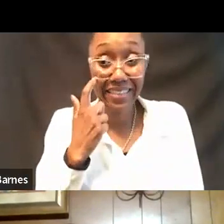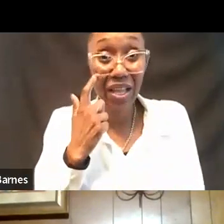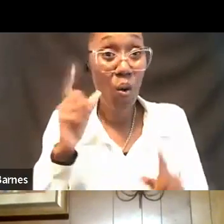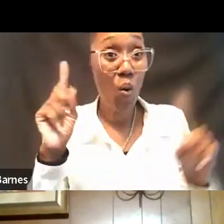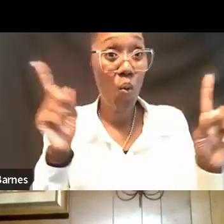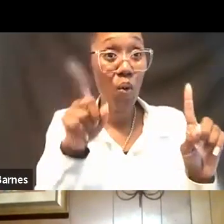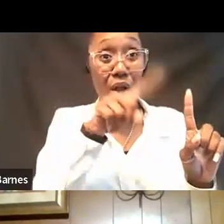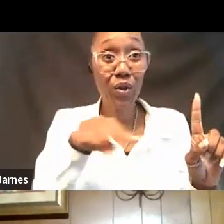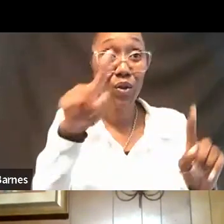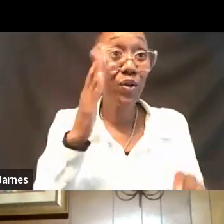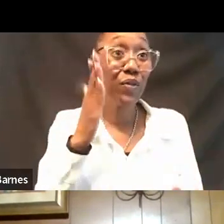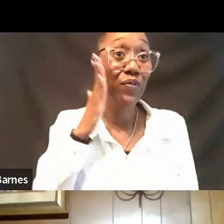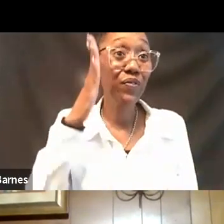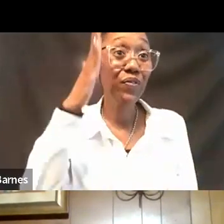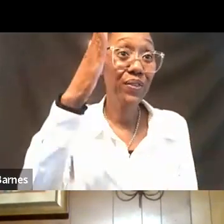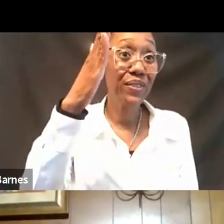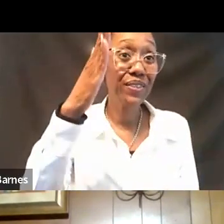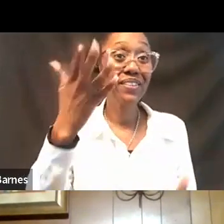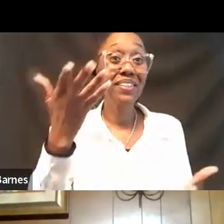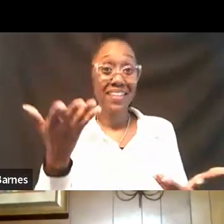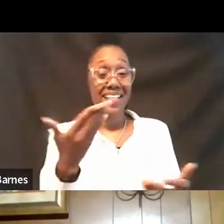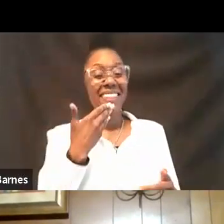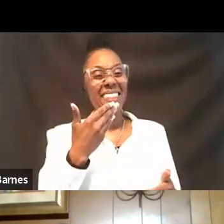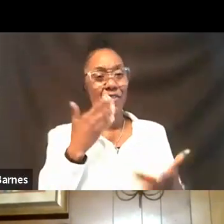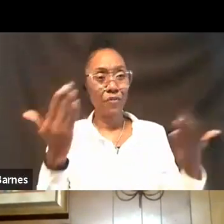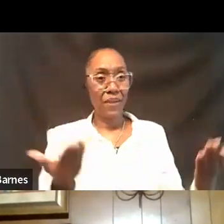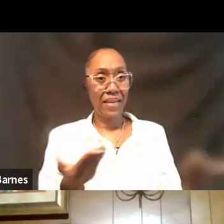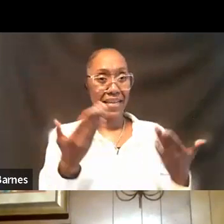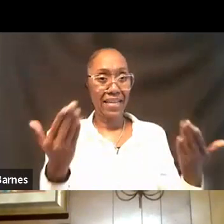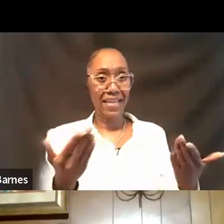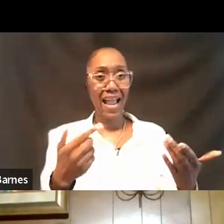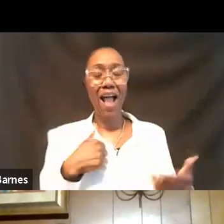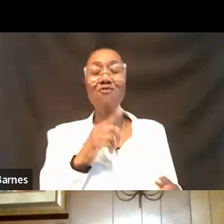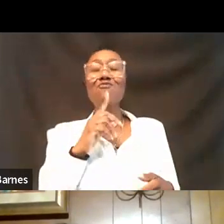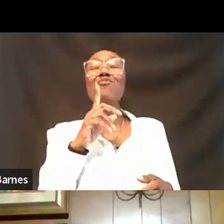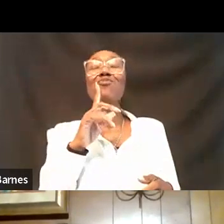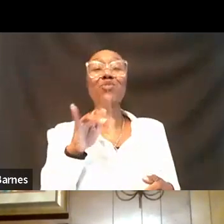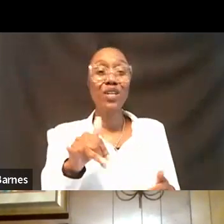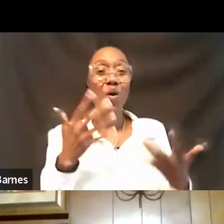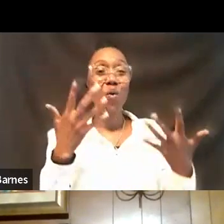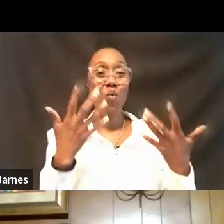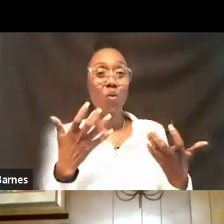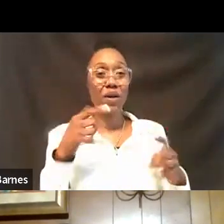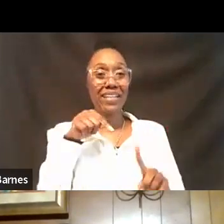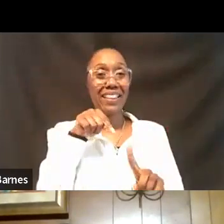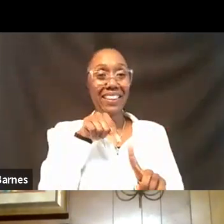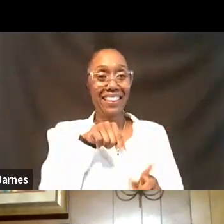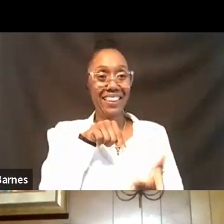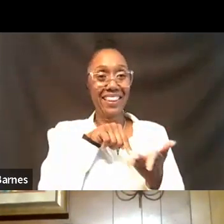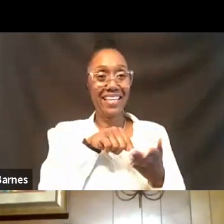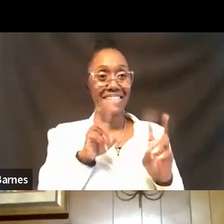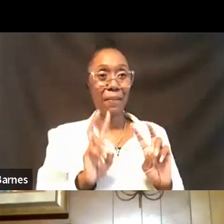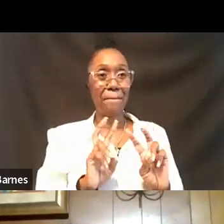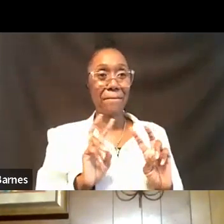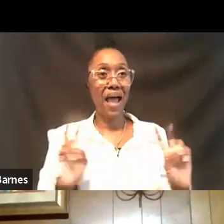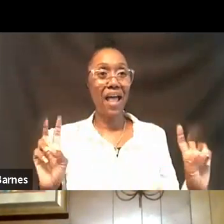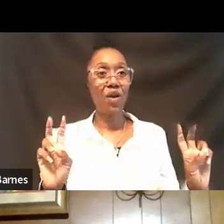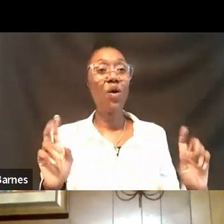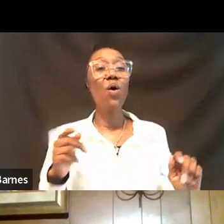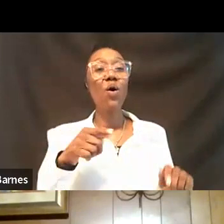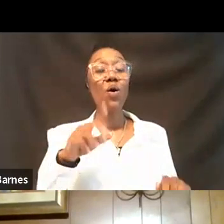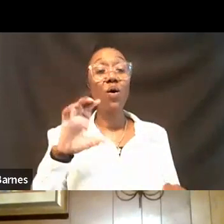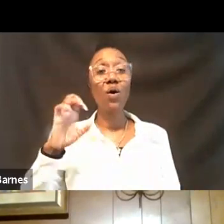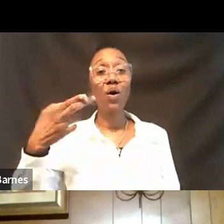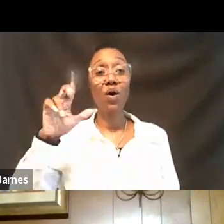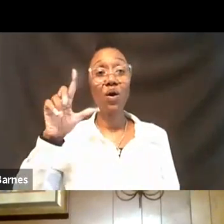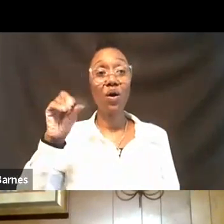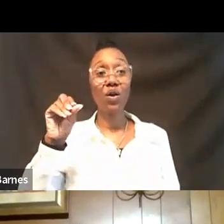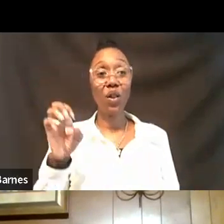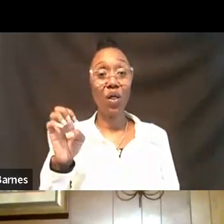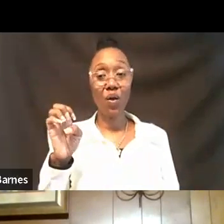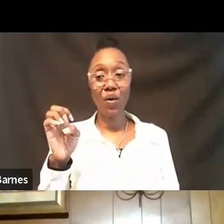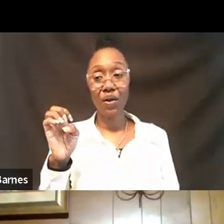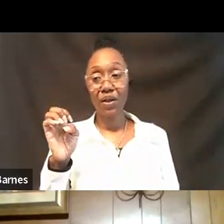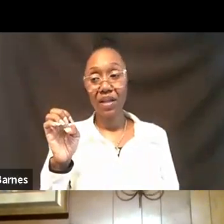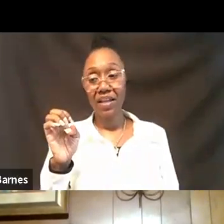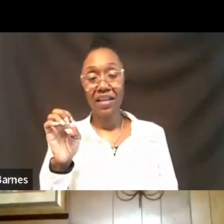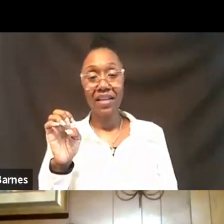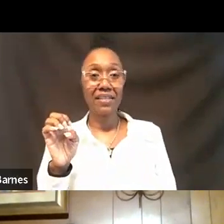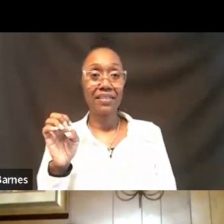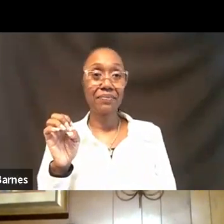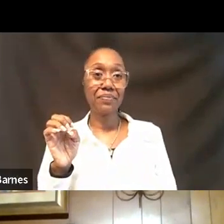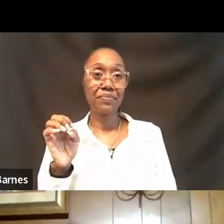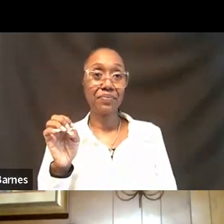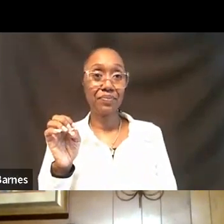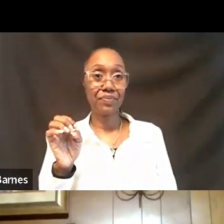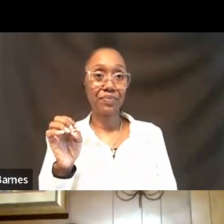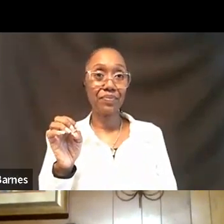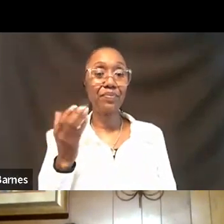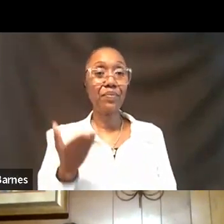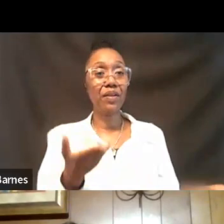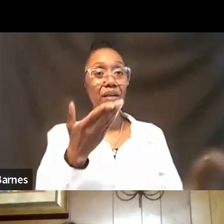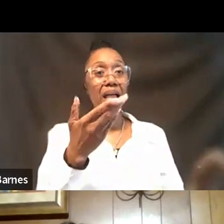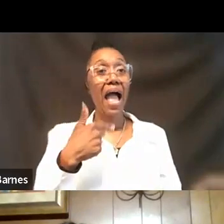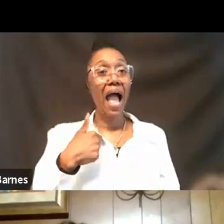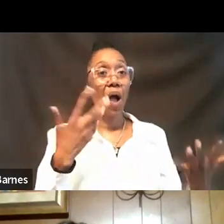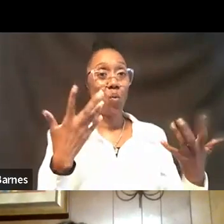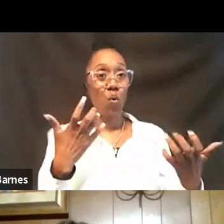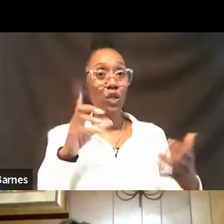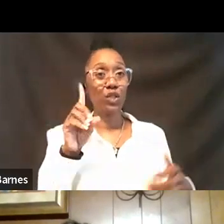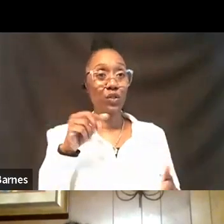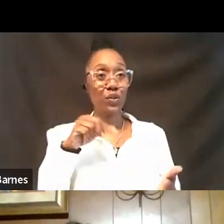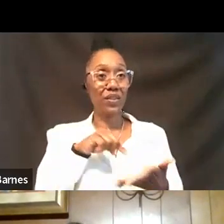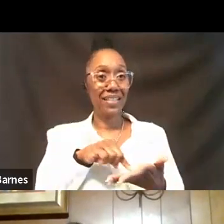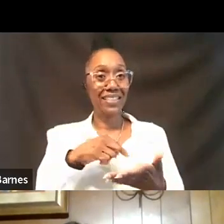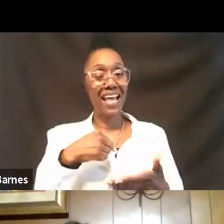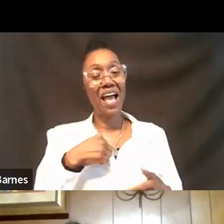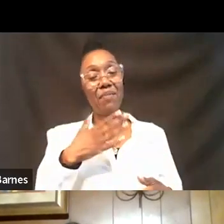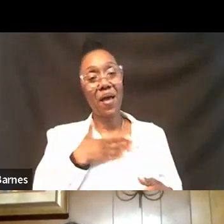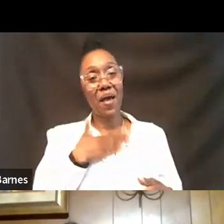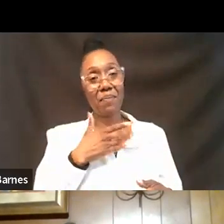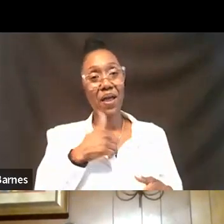So thank you again for being here. Just for me personally because I really wanted to do this panel in particular I know that when Chloe you know present the the the prompt I was like I wanna do this for sure so I'm really glad that I was able to be the one to help present this today.